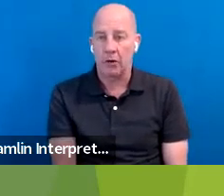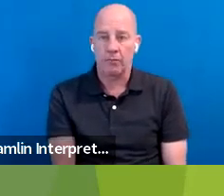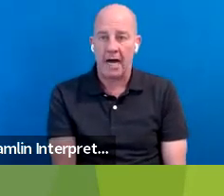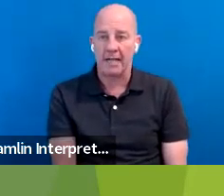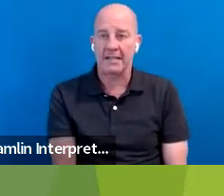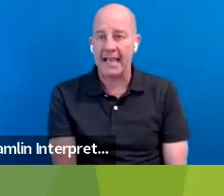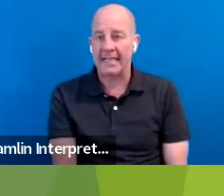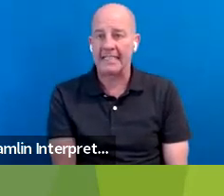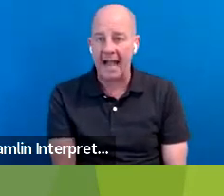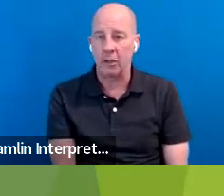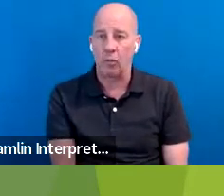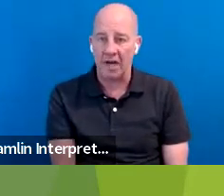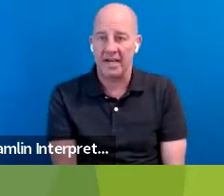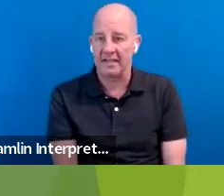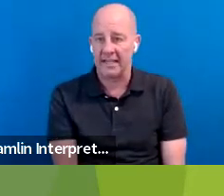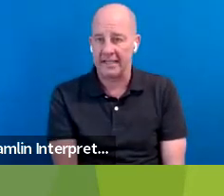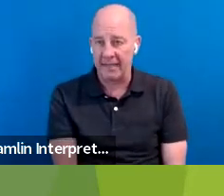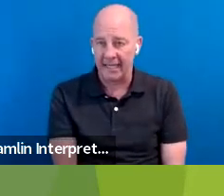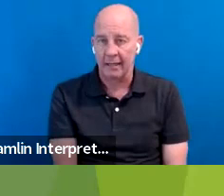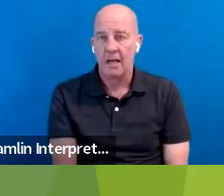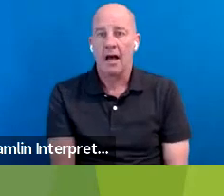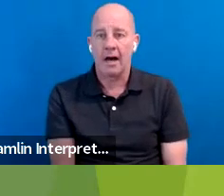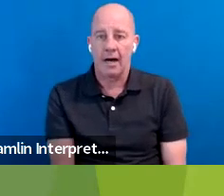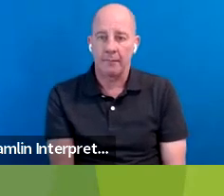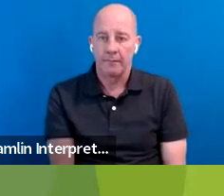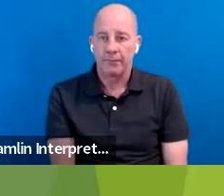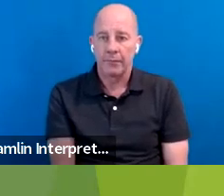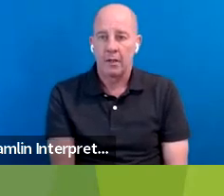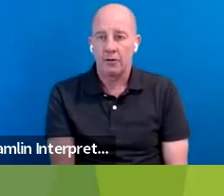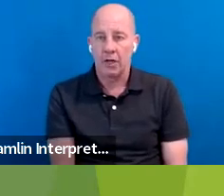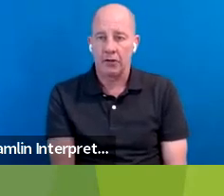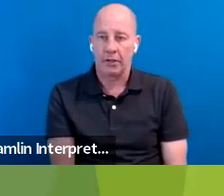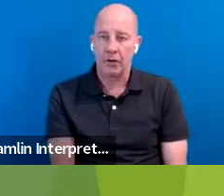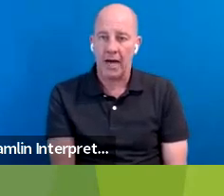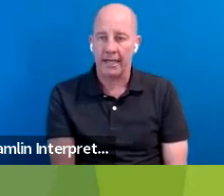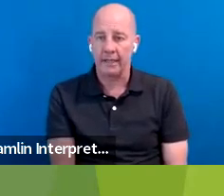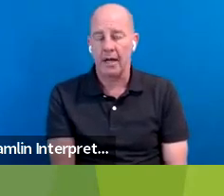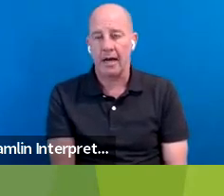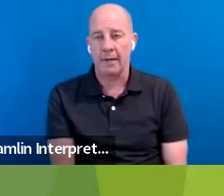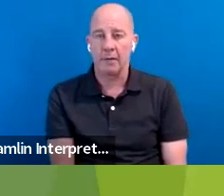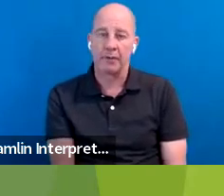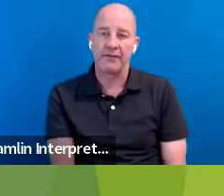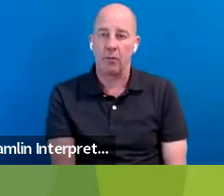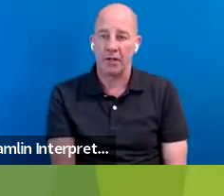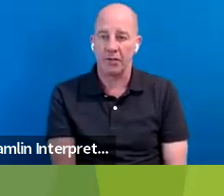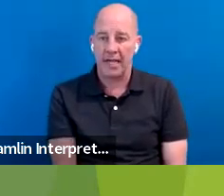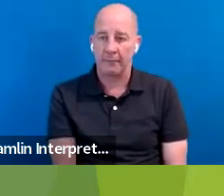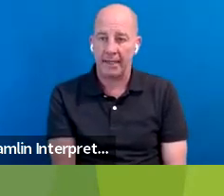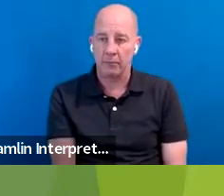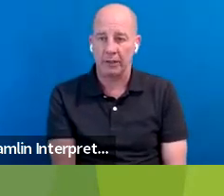You know, say exactly what does this mean? You know, you can try to abbreviate what you're saying.